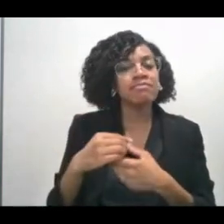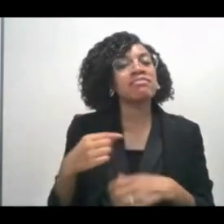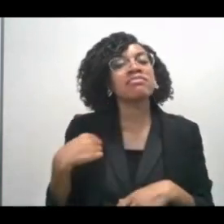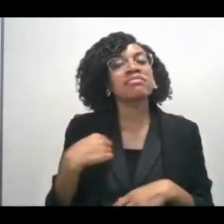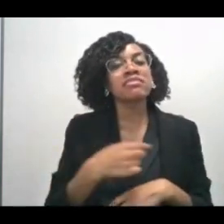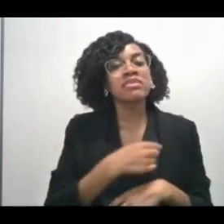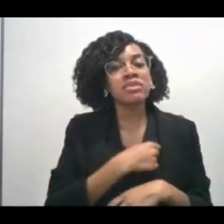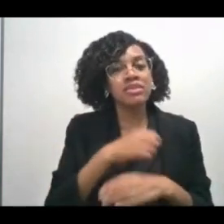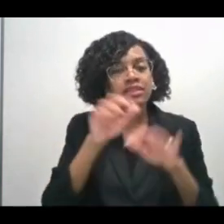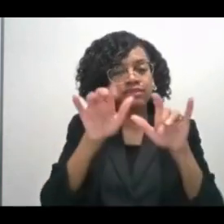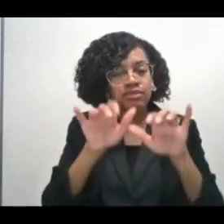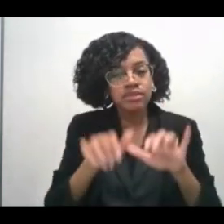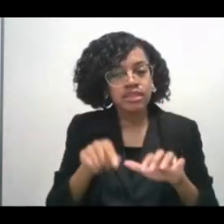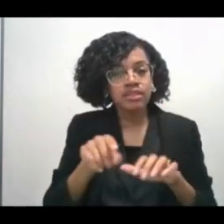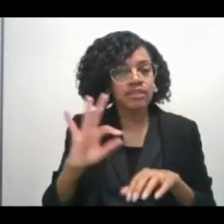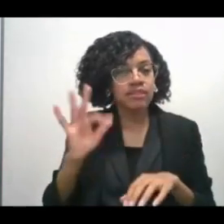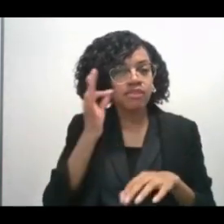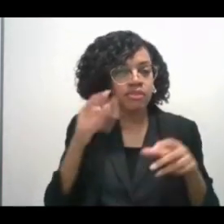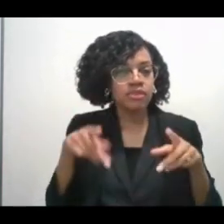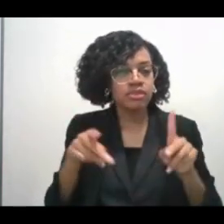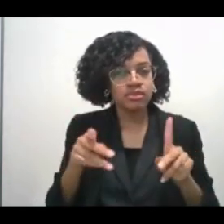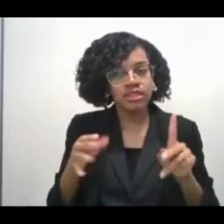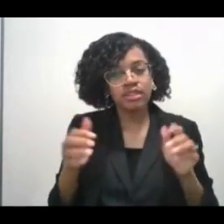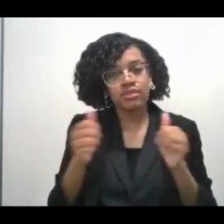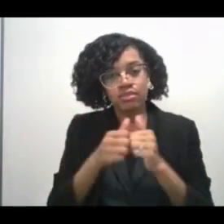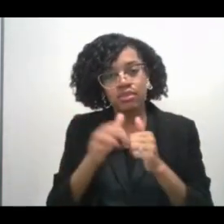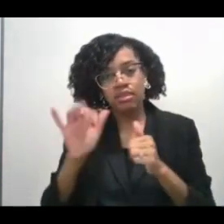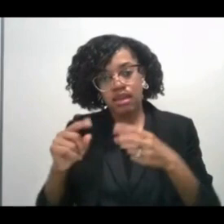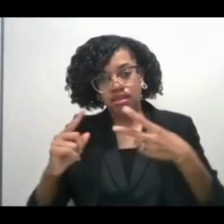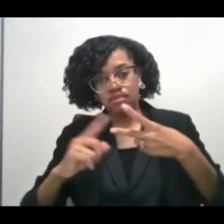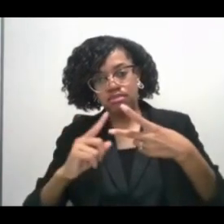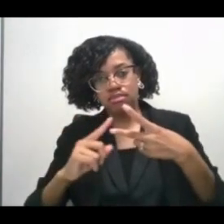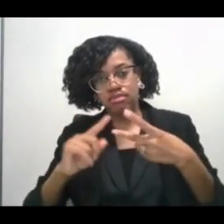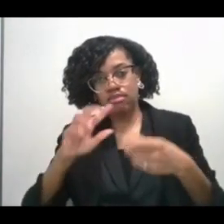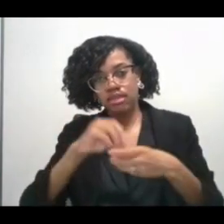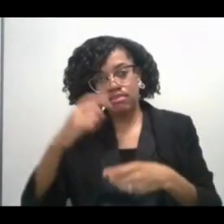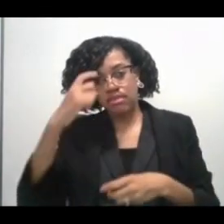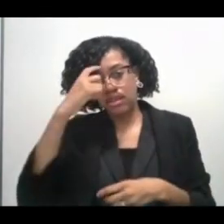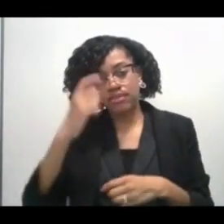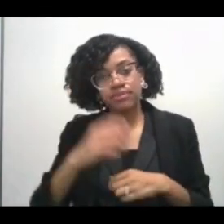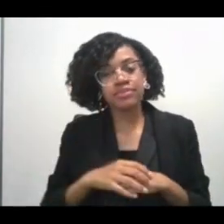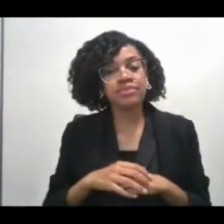opportunity. The third resource focuses on centering equity, in